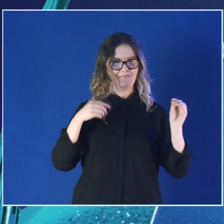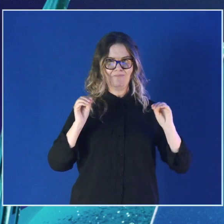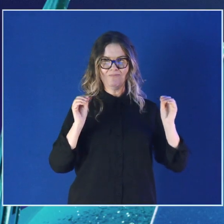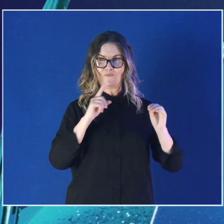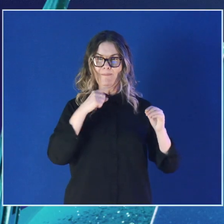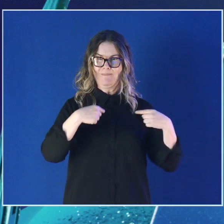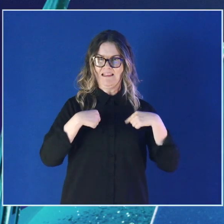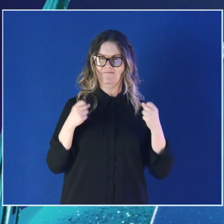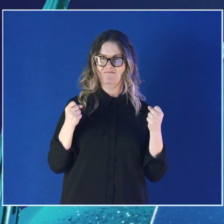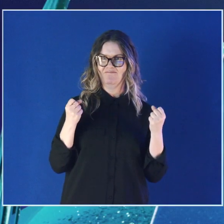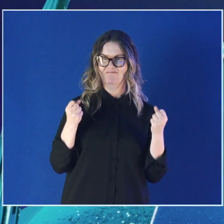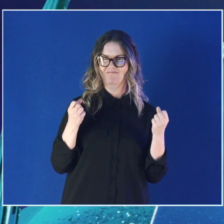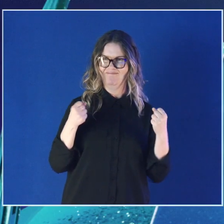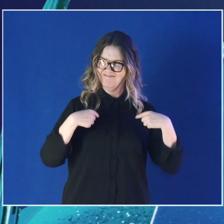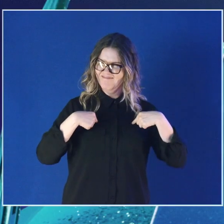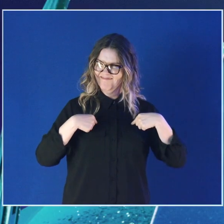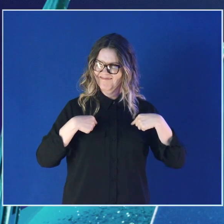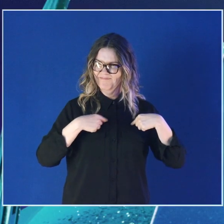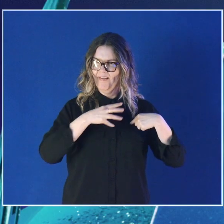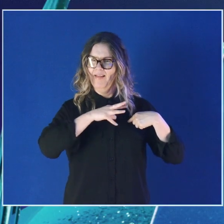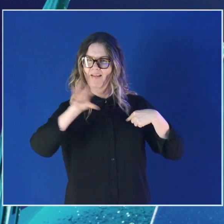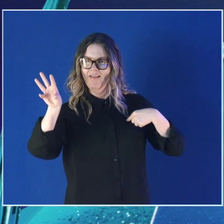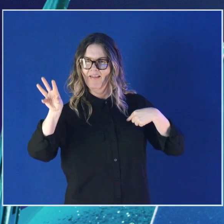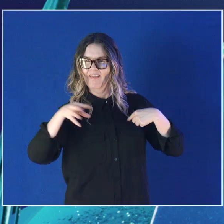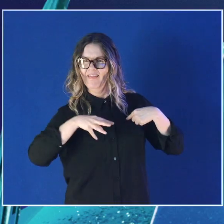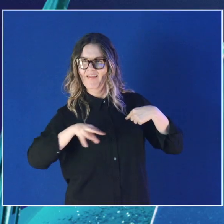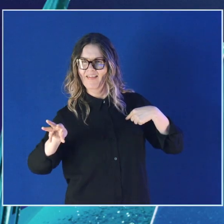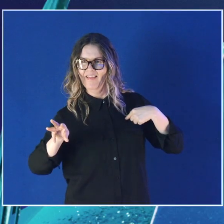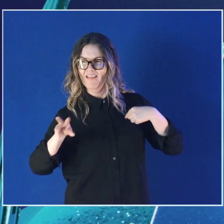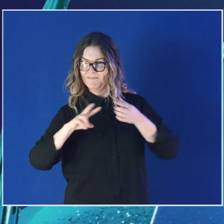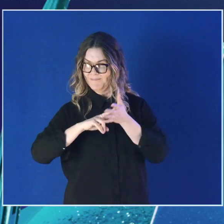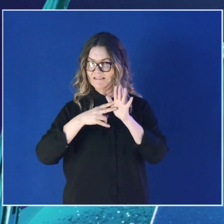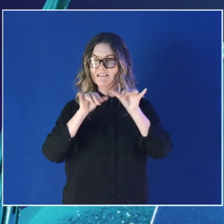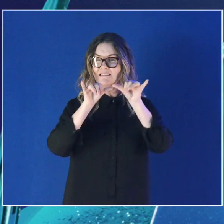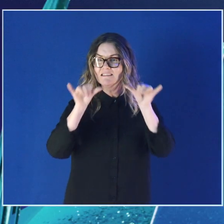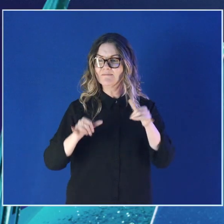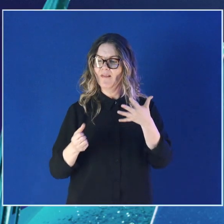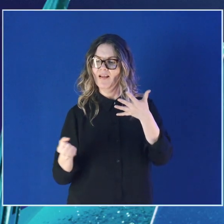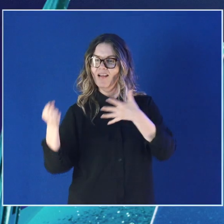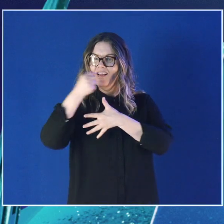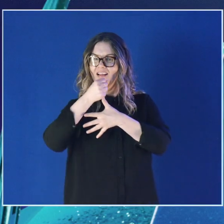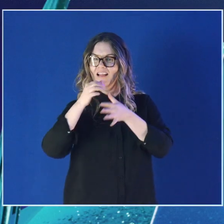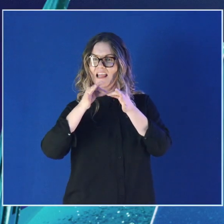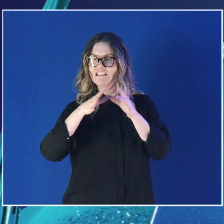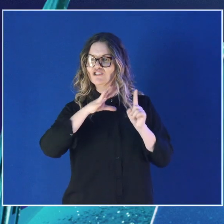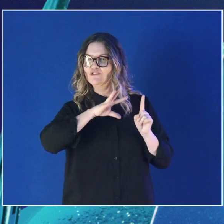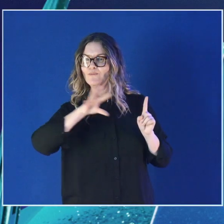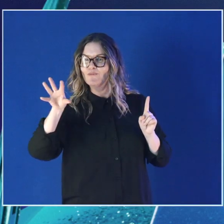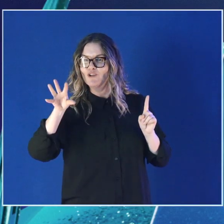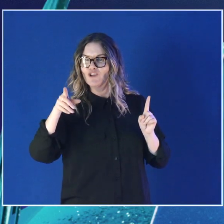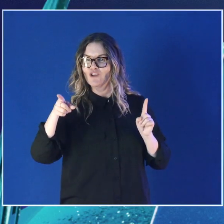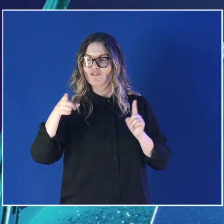the interpreter was effectively becoming you. That's a good way to frame it.